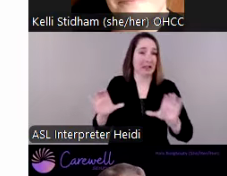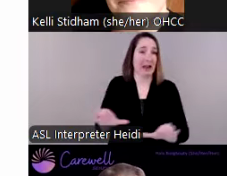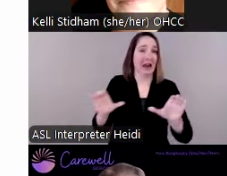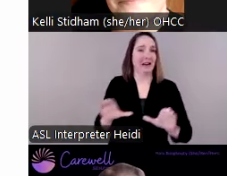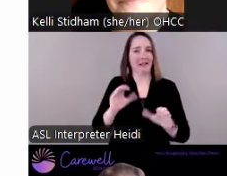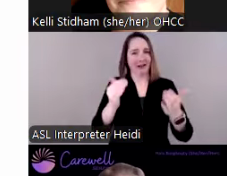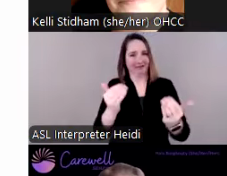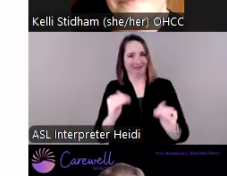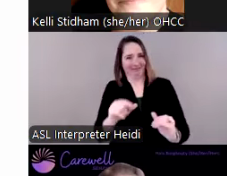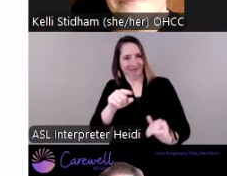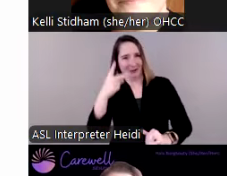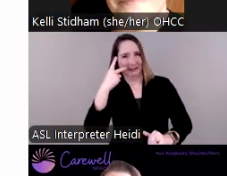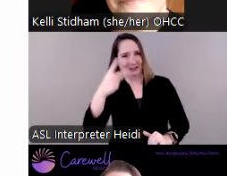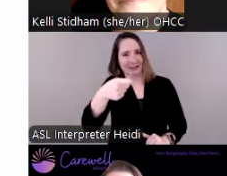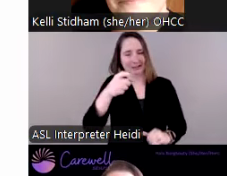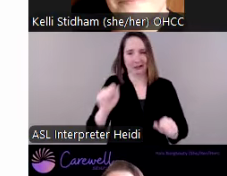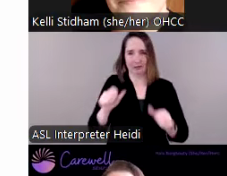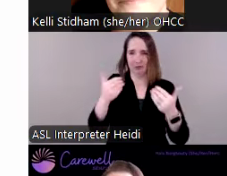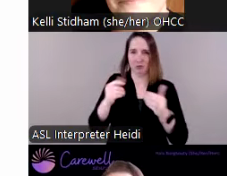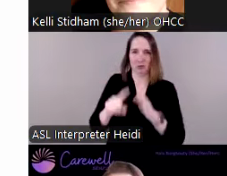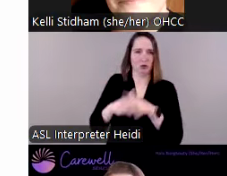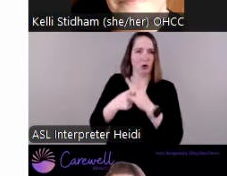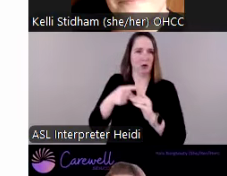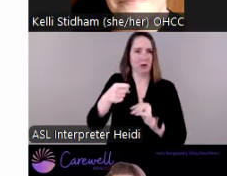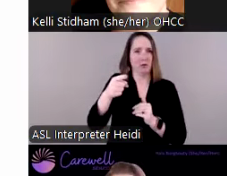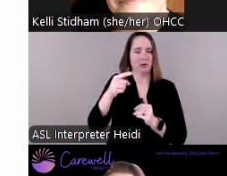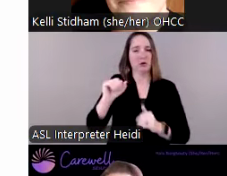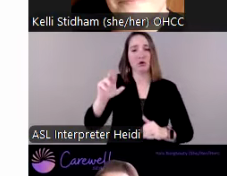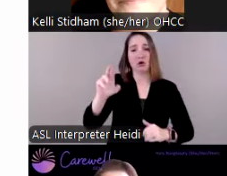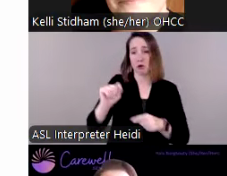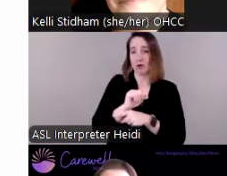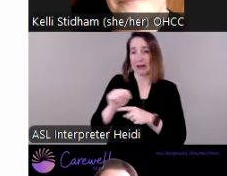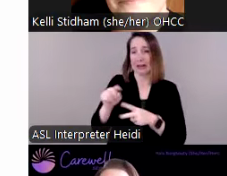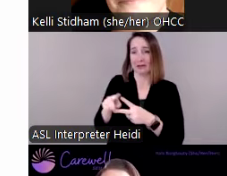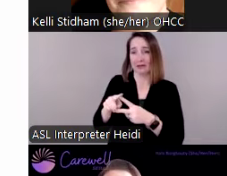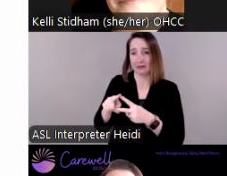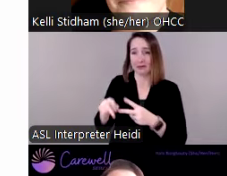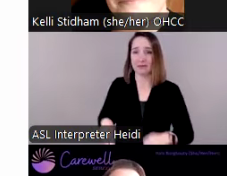you can see you can start the core